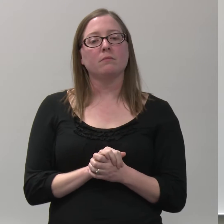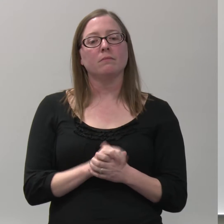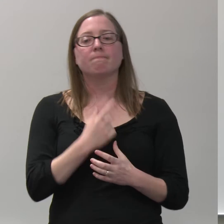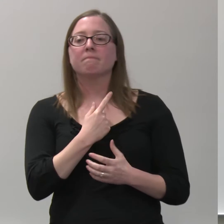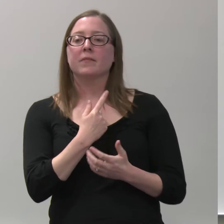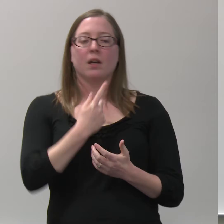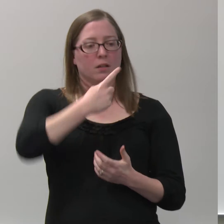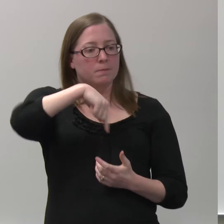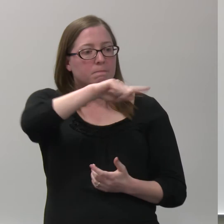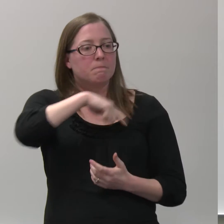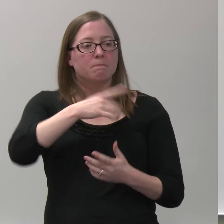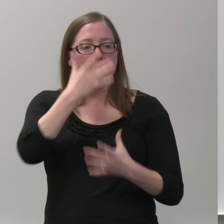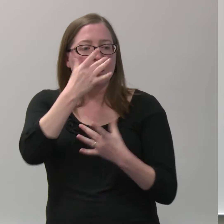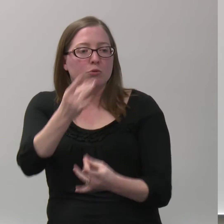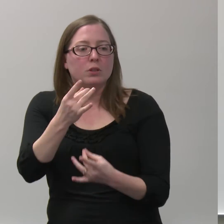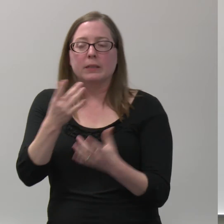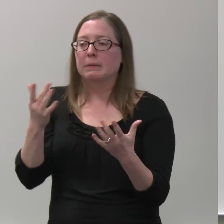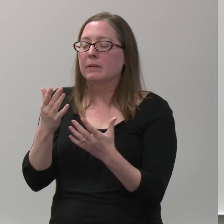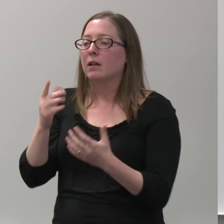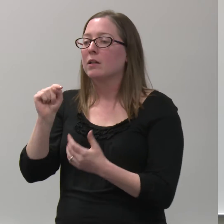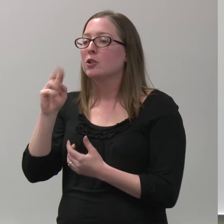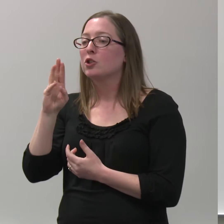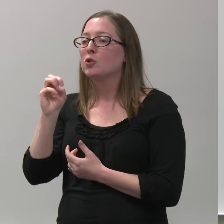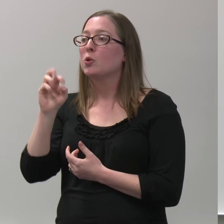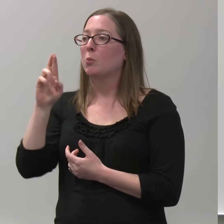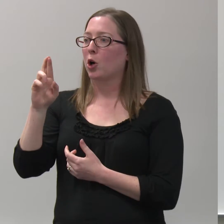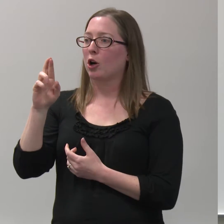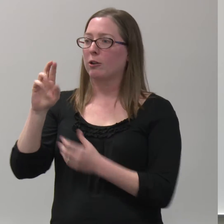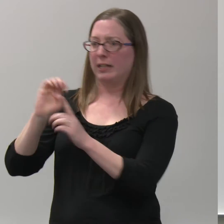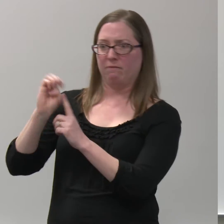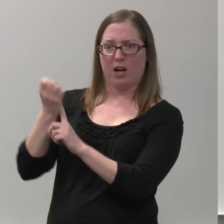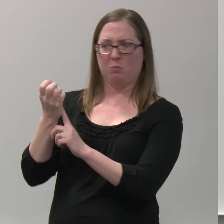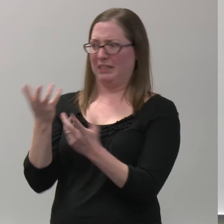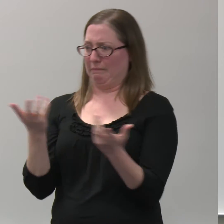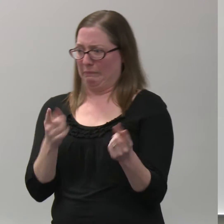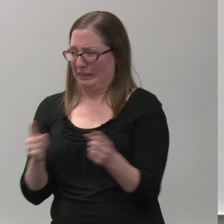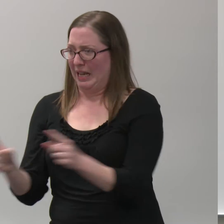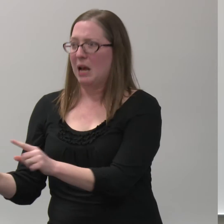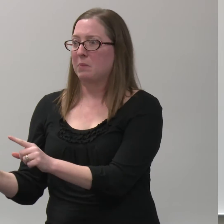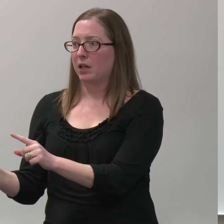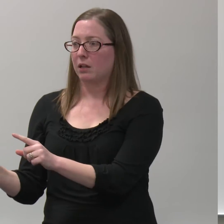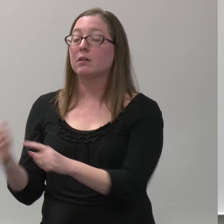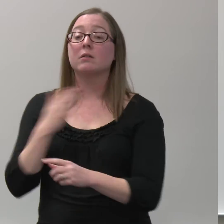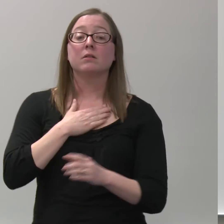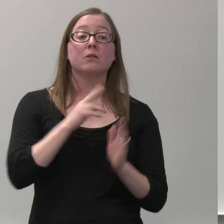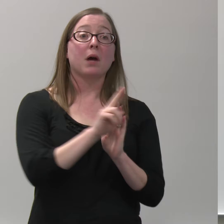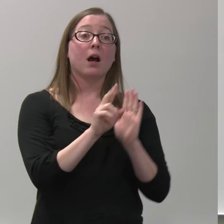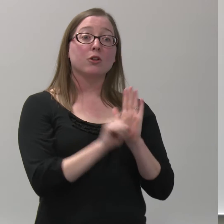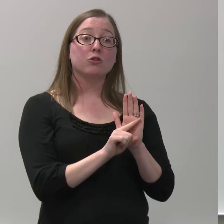in what was happening in the tumor microenvironment, so and, again, I brought back things from my undergraduate days.